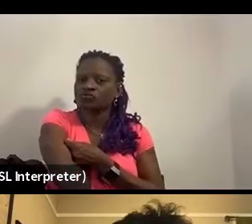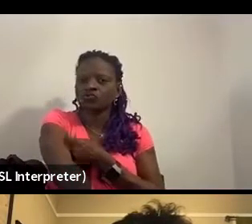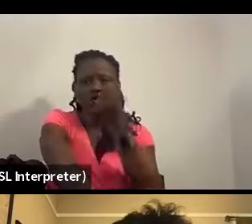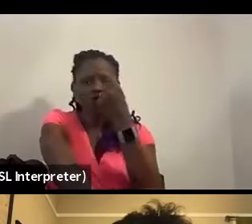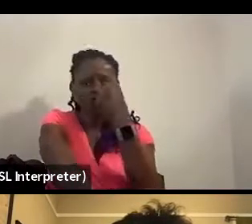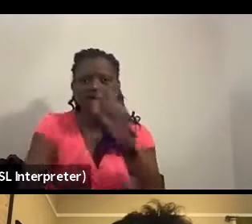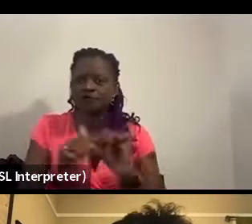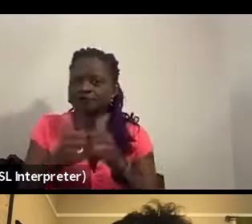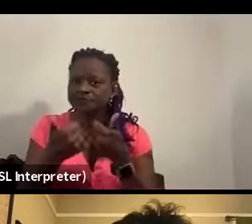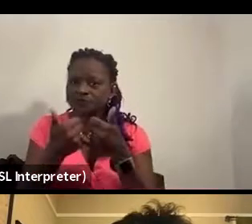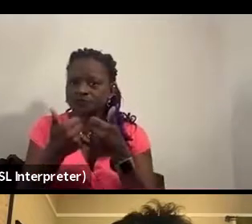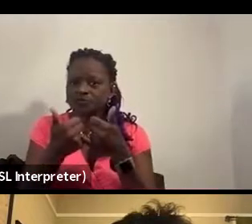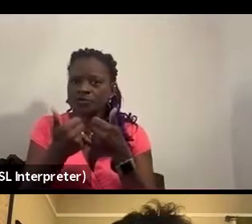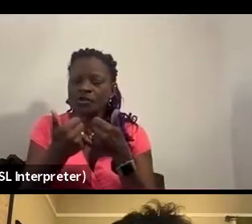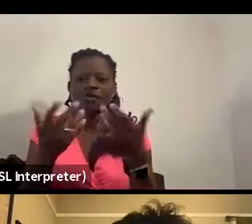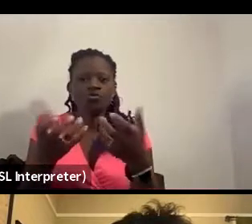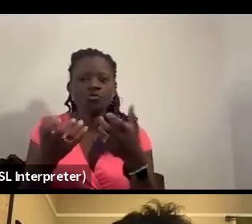want to ensure that our vaccine rollout is equitable.